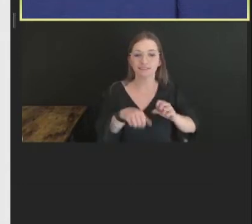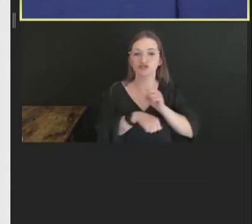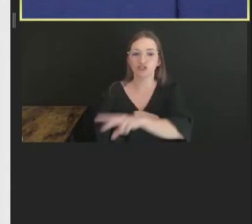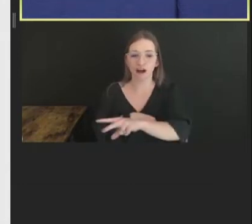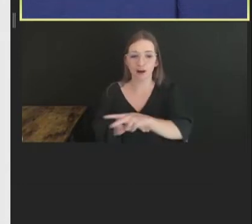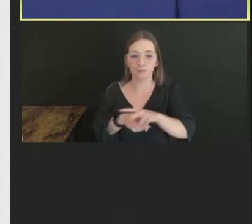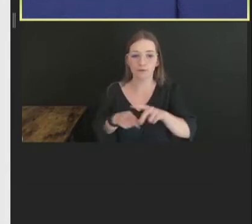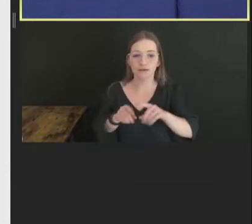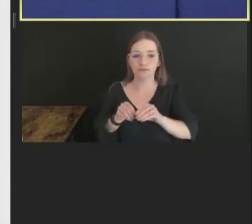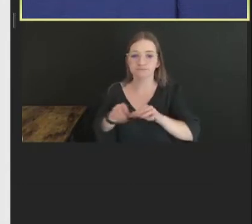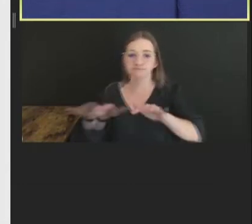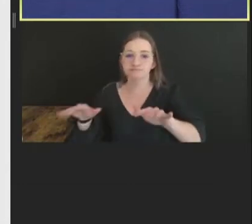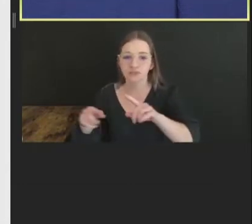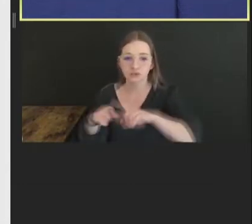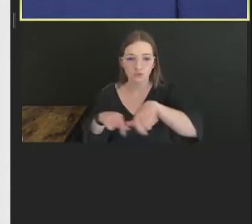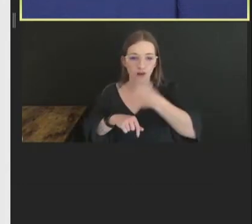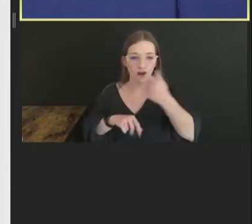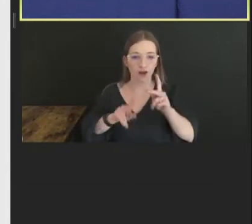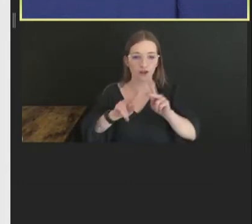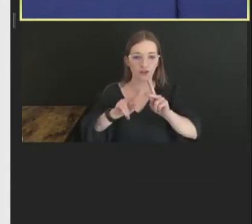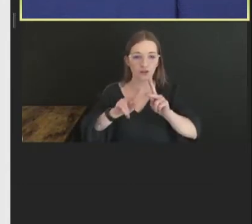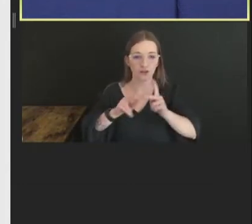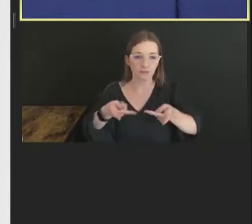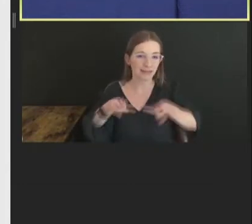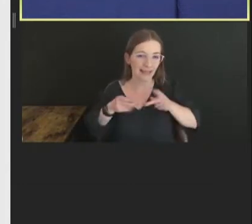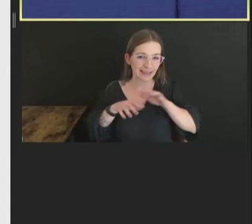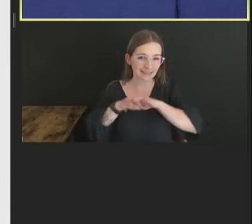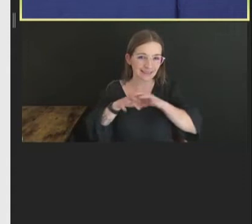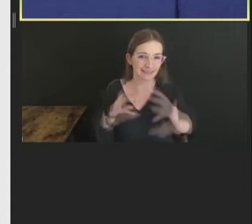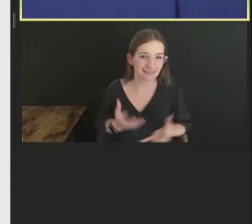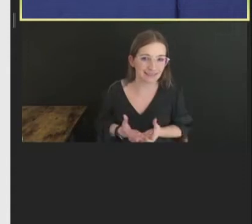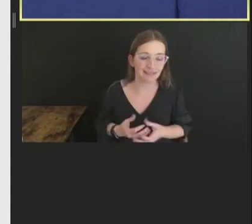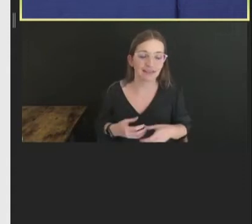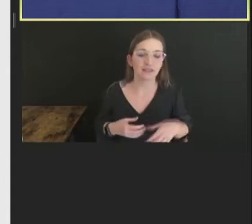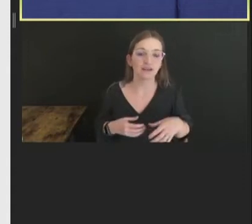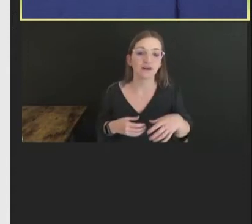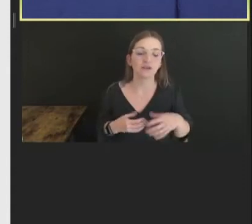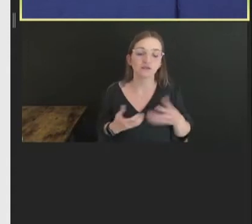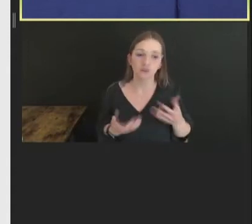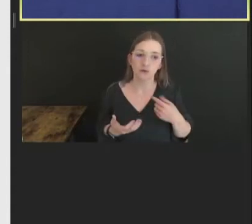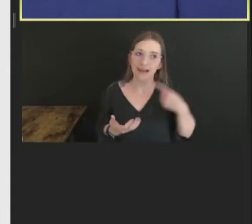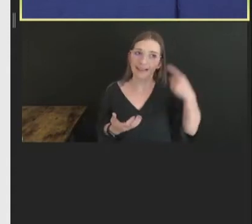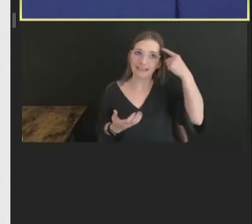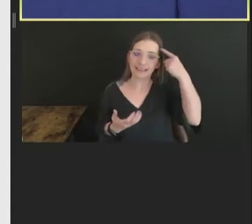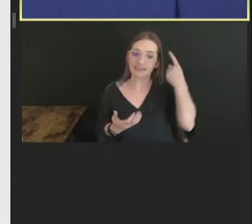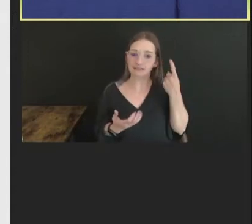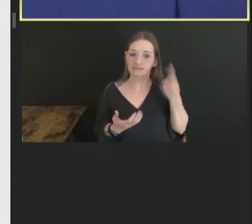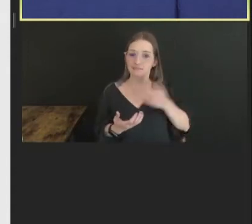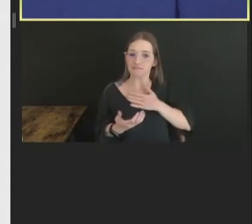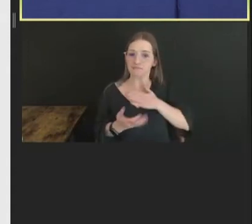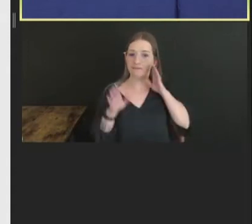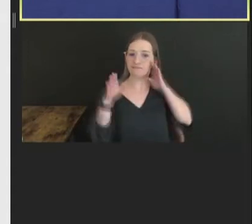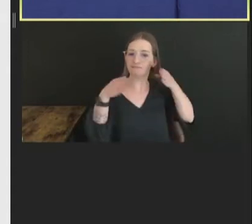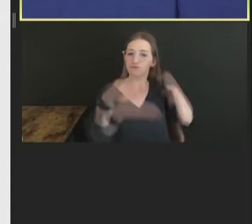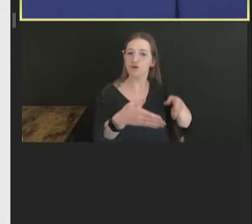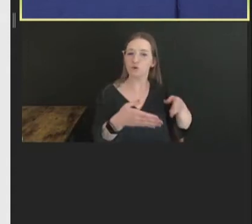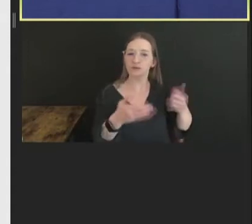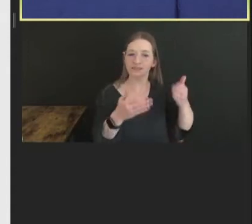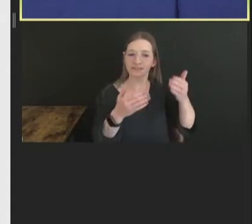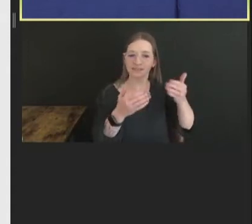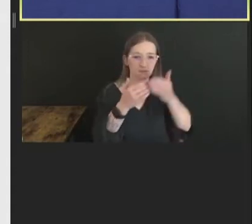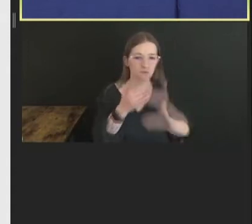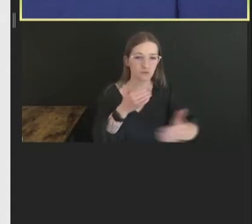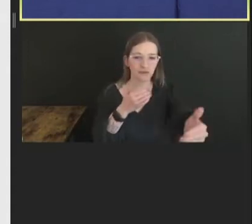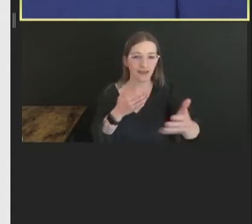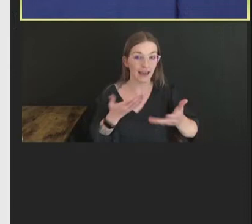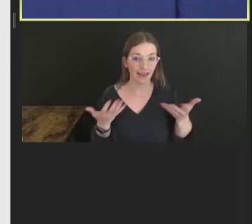And I think if there's one thing that we should learn or maybe focus on moving ahead is a better